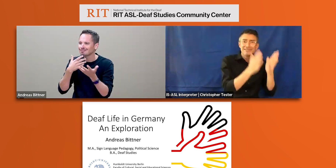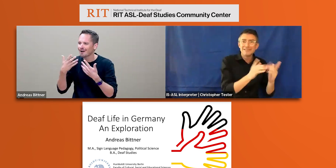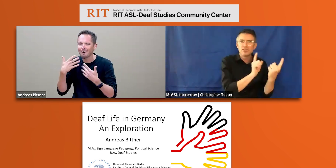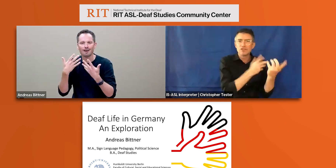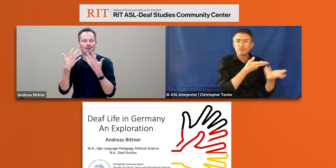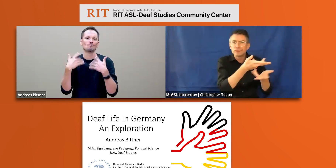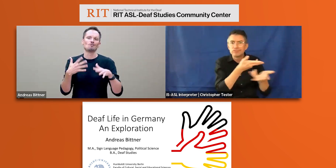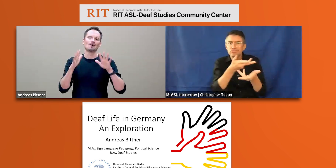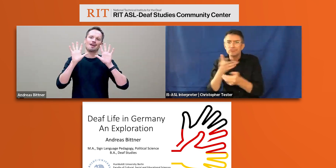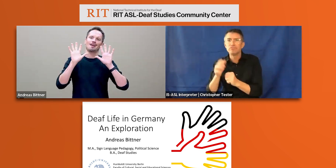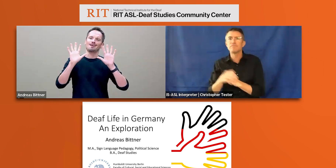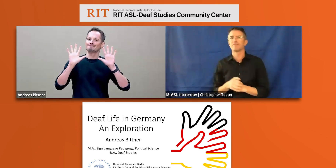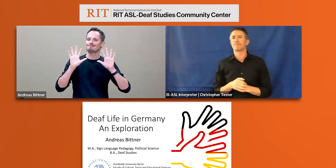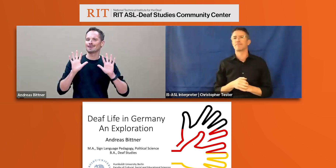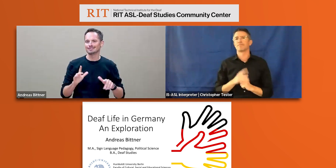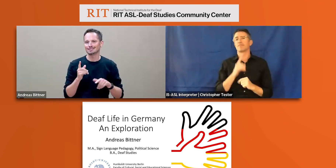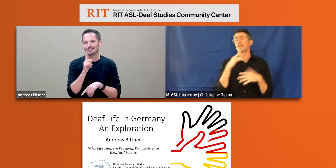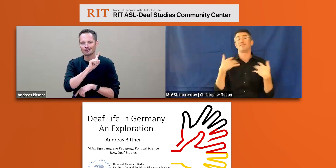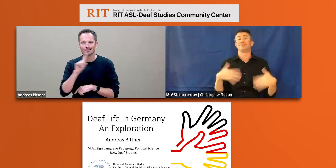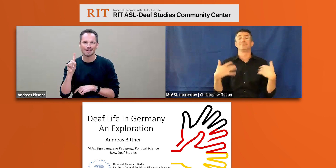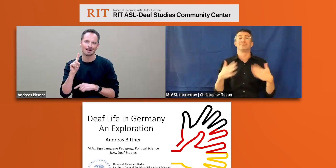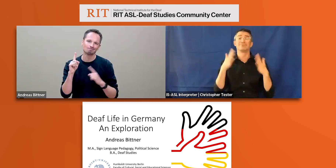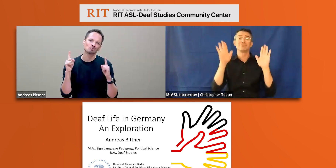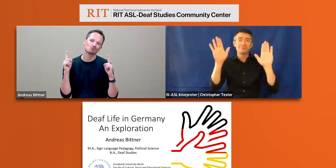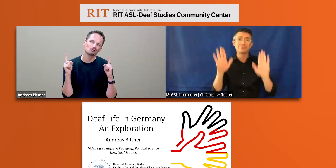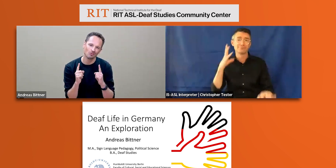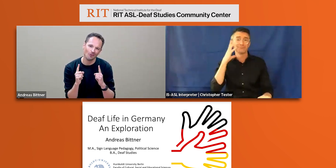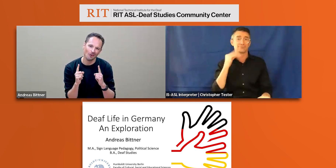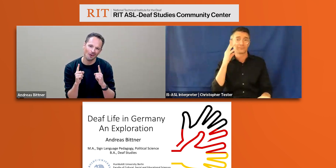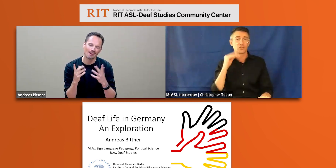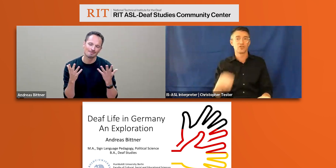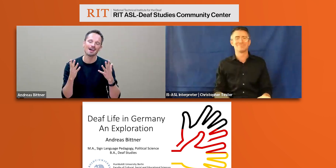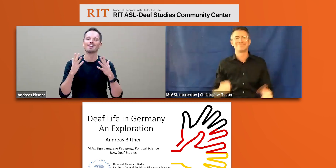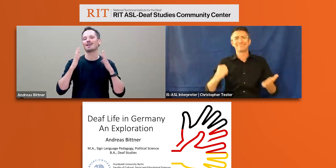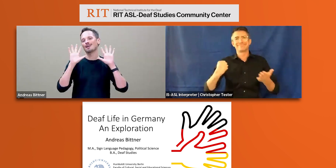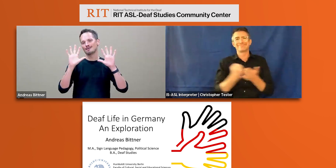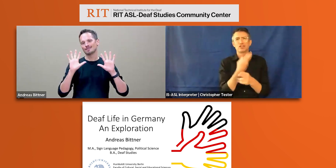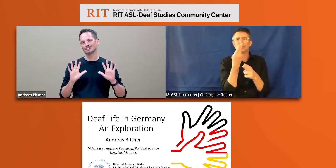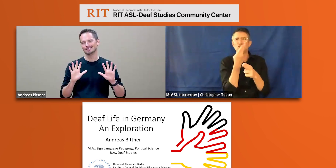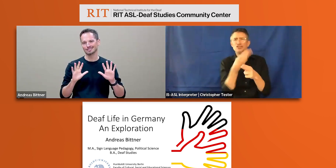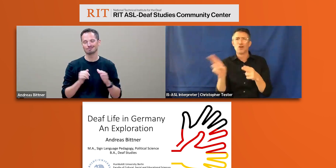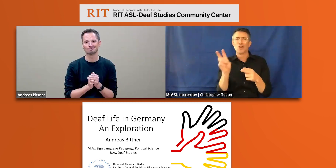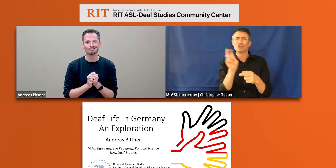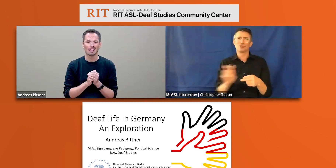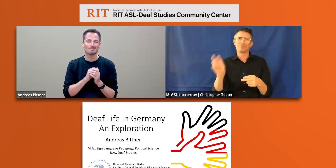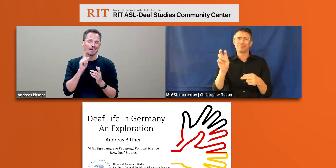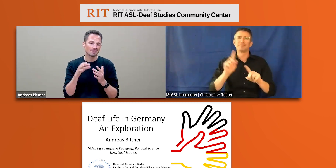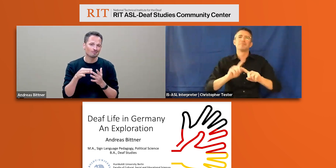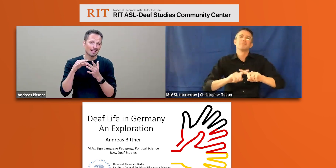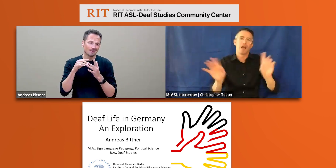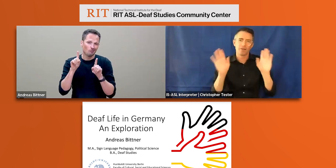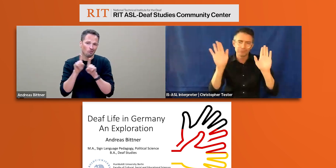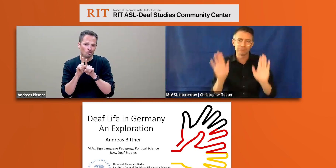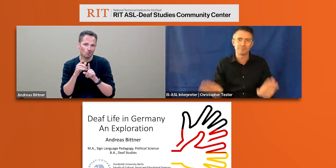I've been able to participate in some classes, meet with faculty members, and it's been a really nice experience.